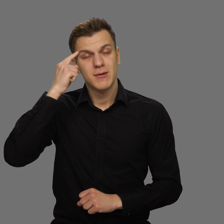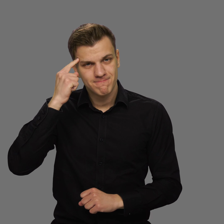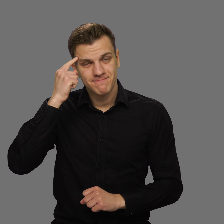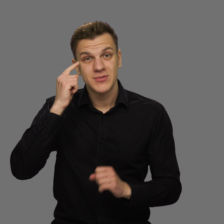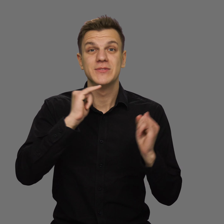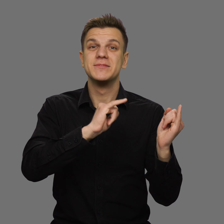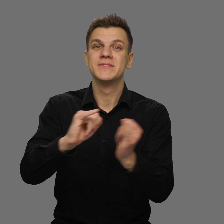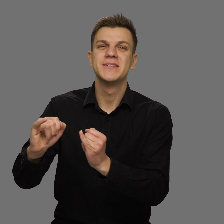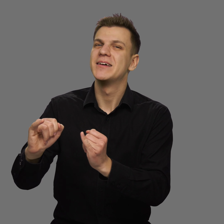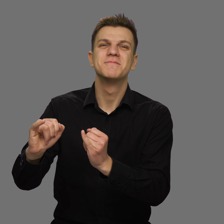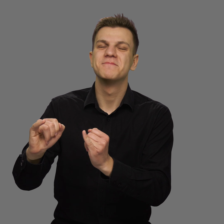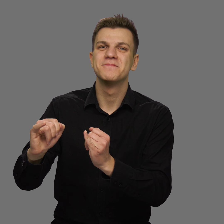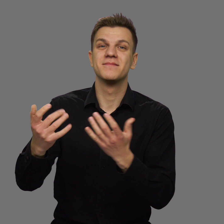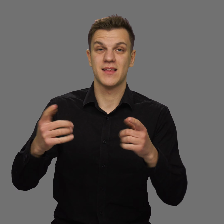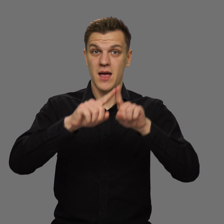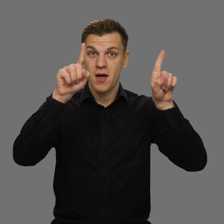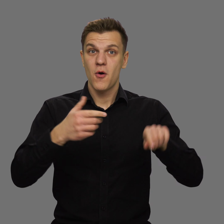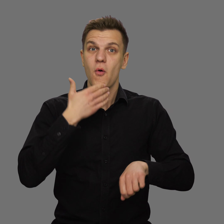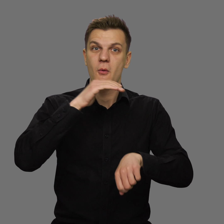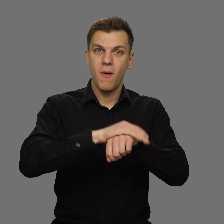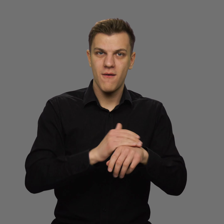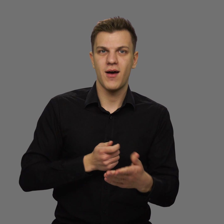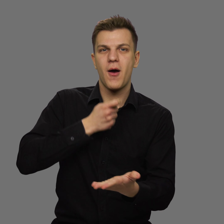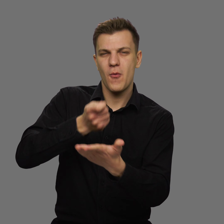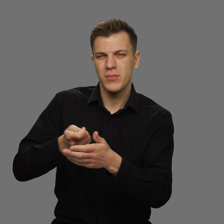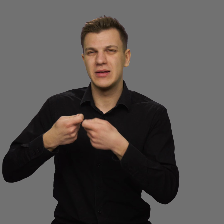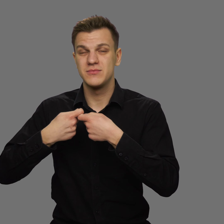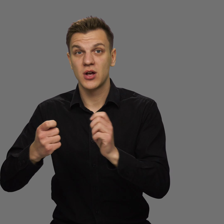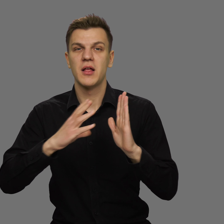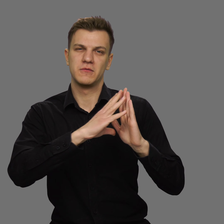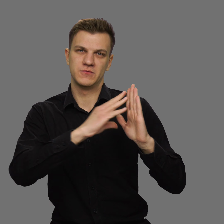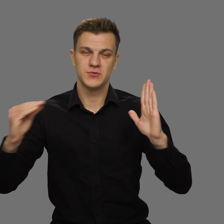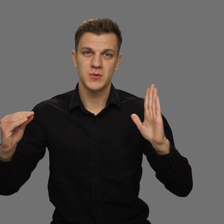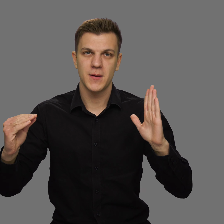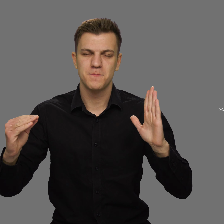we have created a model purchase and sale agreement.